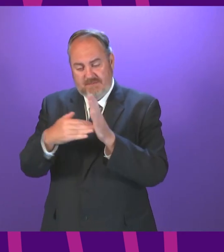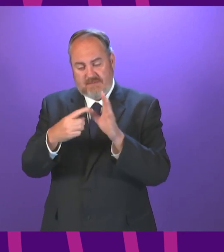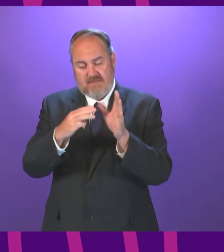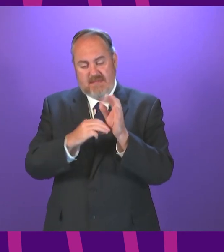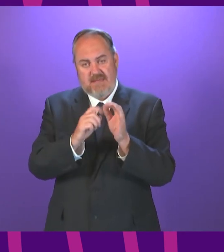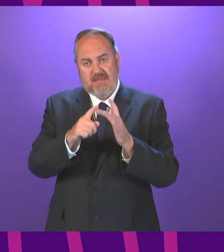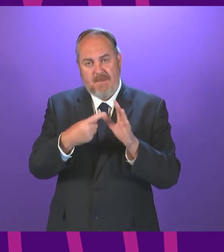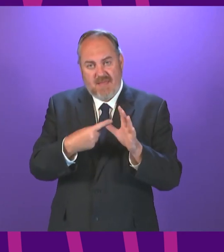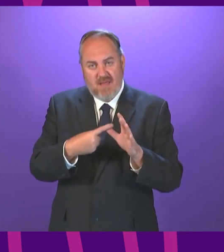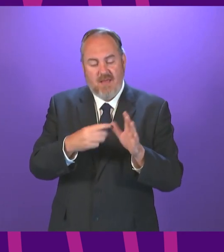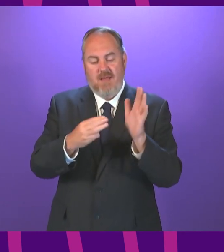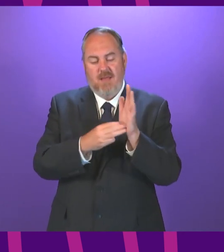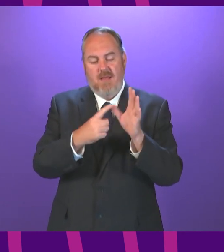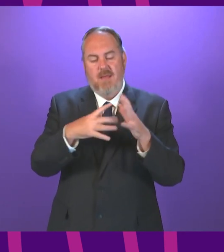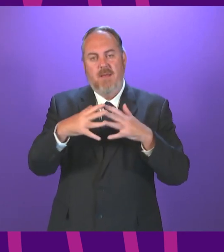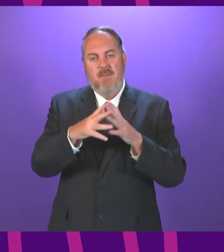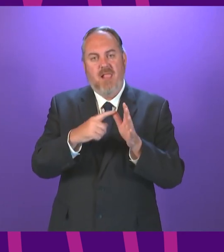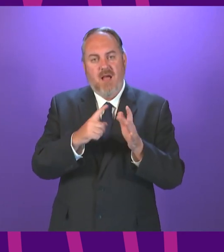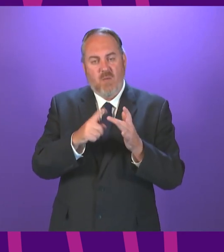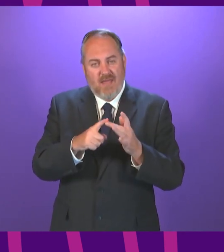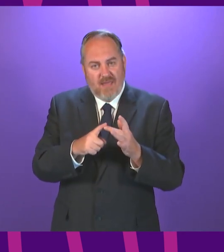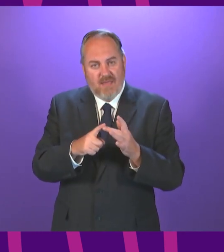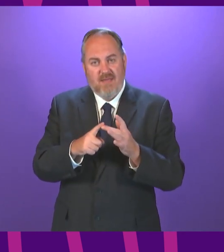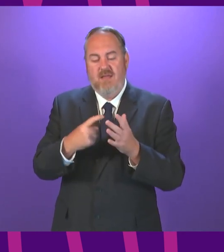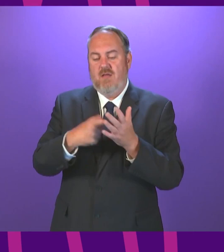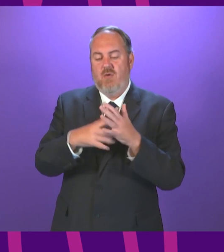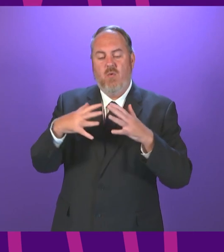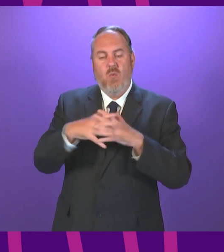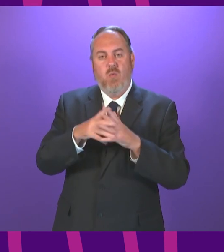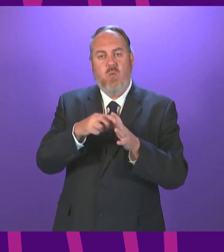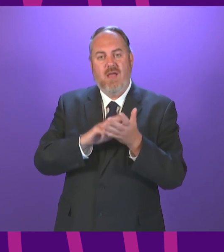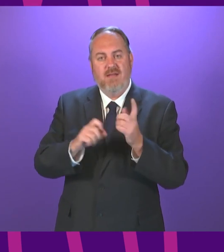for distribution of vaccines. We are playing our part, which we will continue to do.